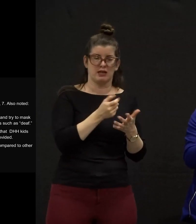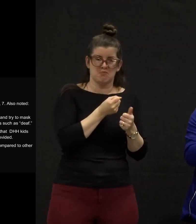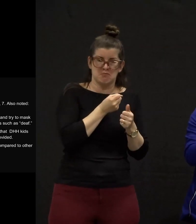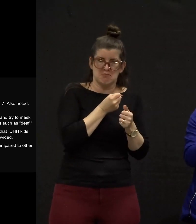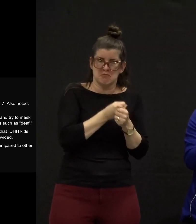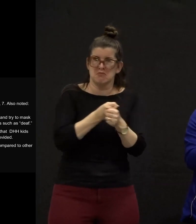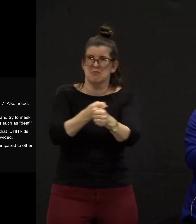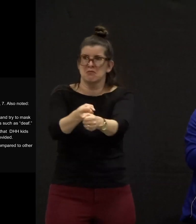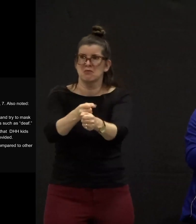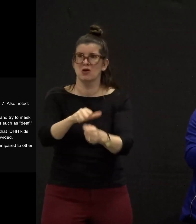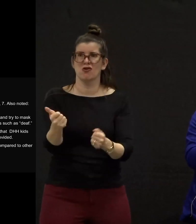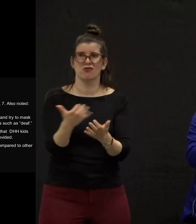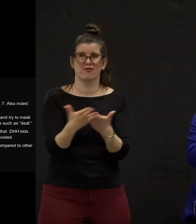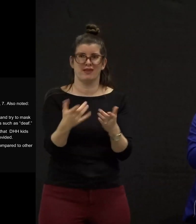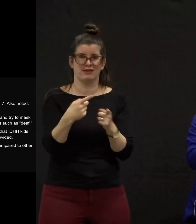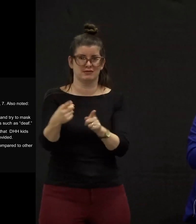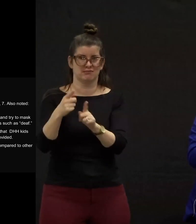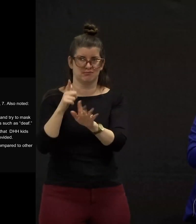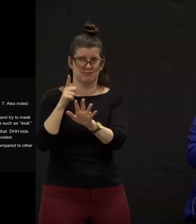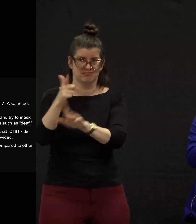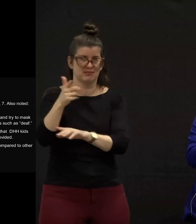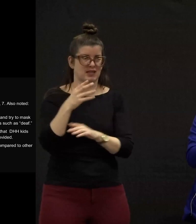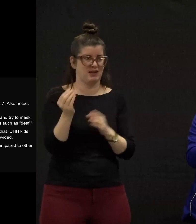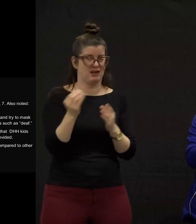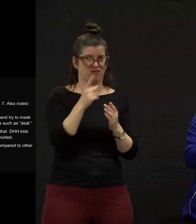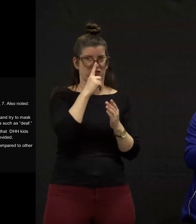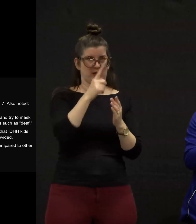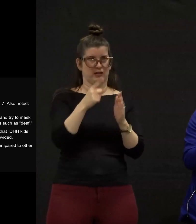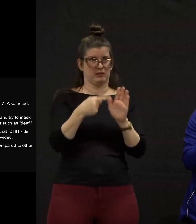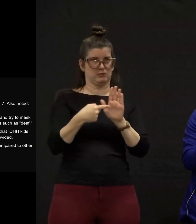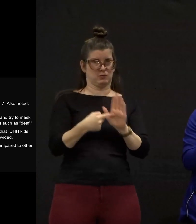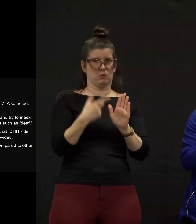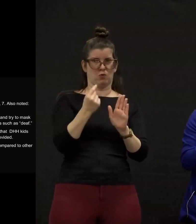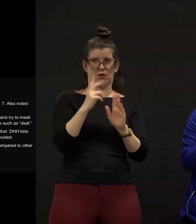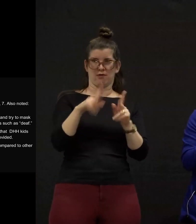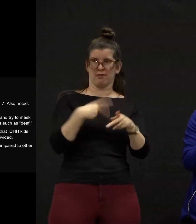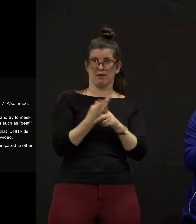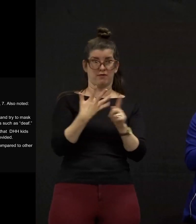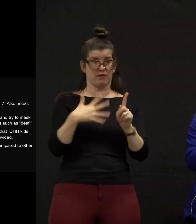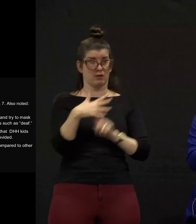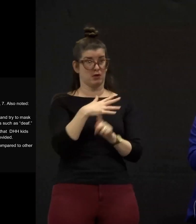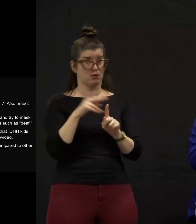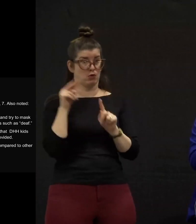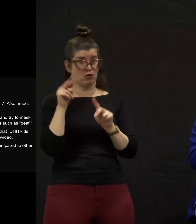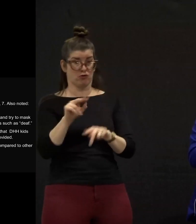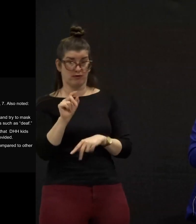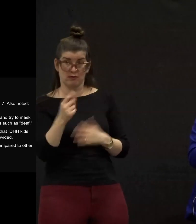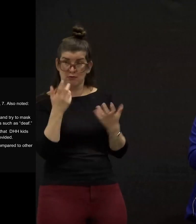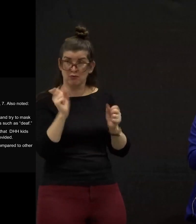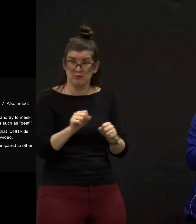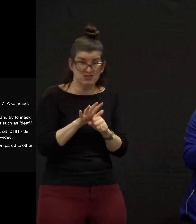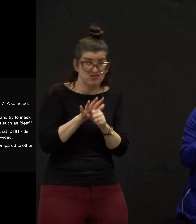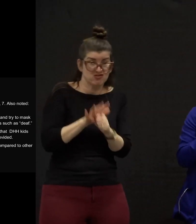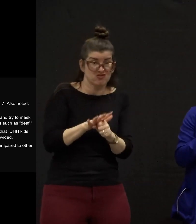and a reflection of what child environment fit we're looking at. It might be a really stressful fit at the moment.